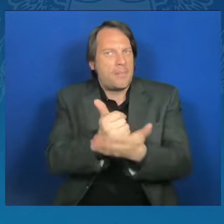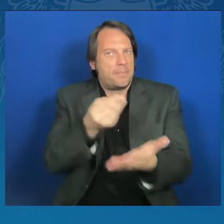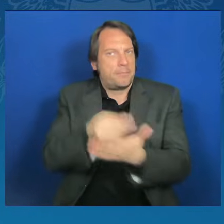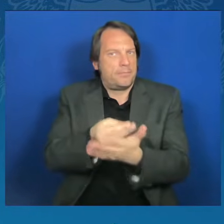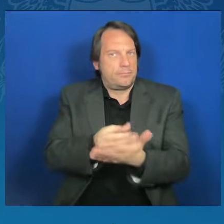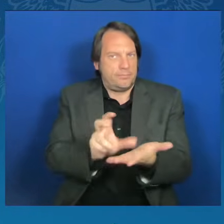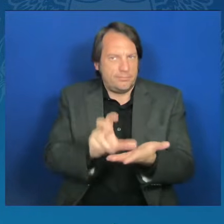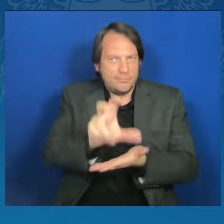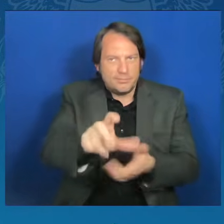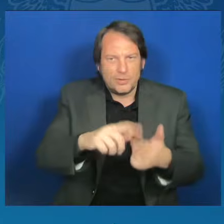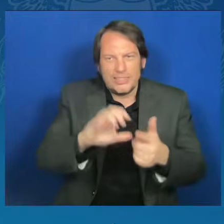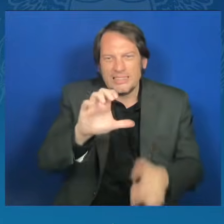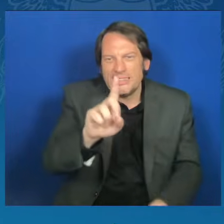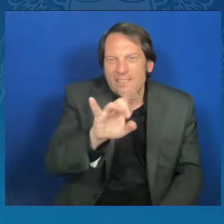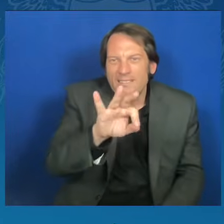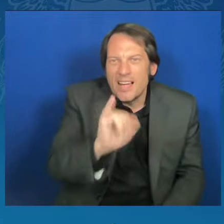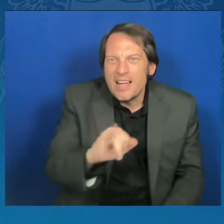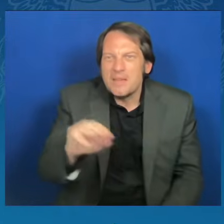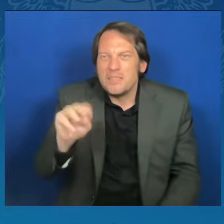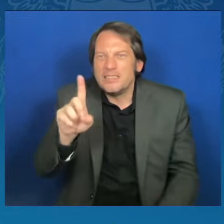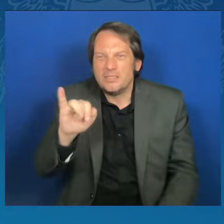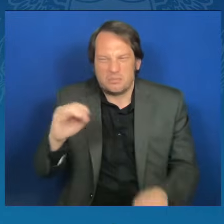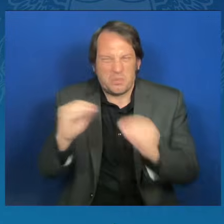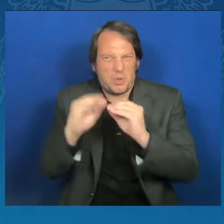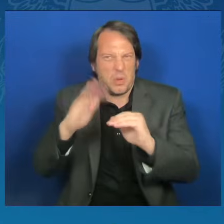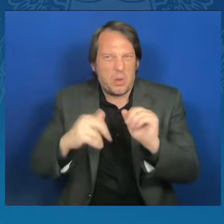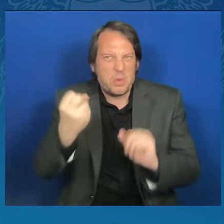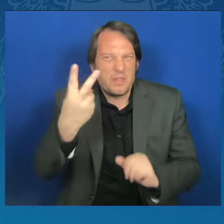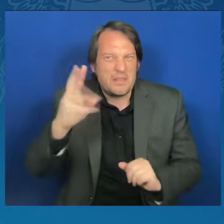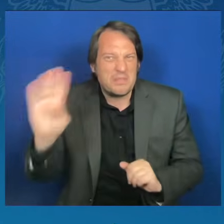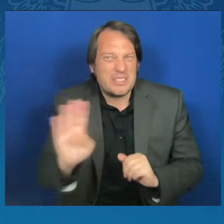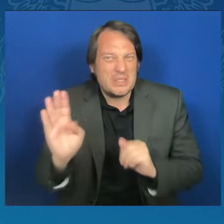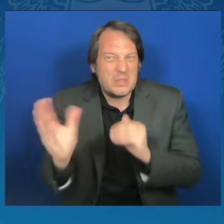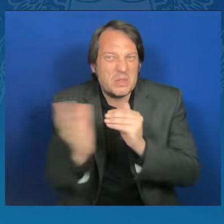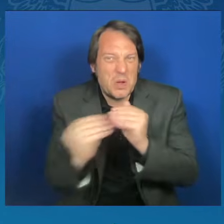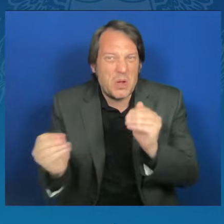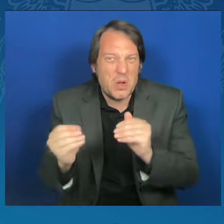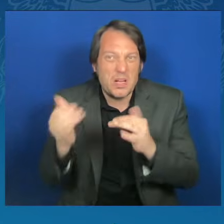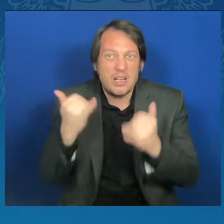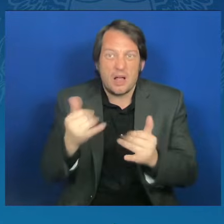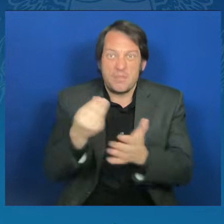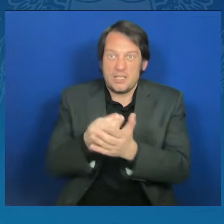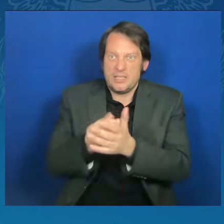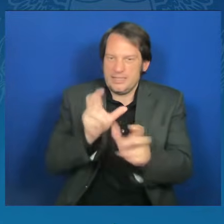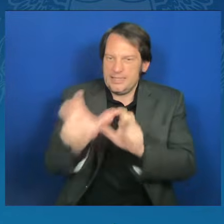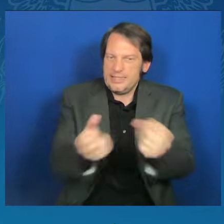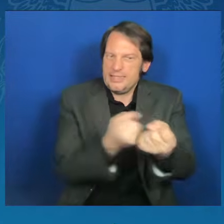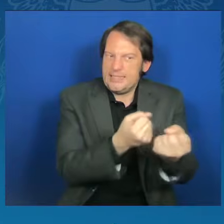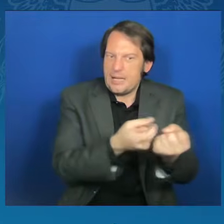$1.4 billion of that 12 billion went to black owned banks. That's going to put them in a position